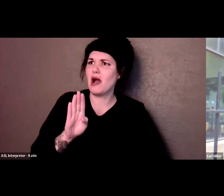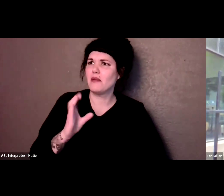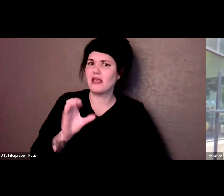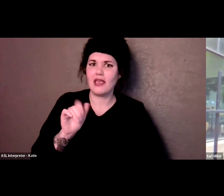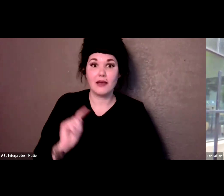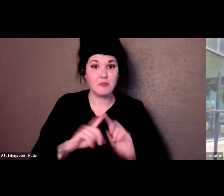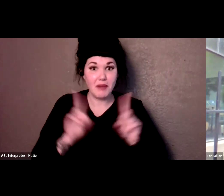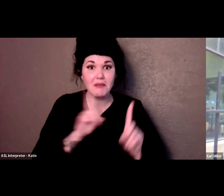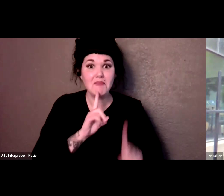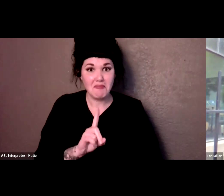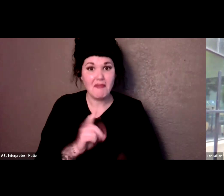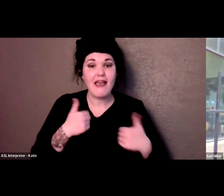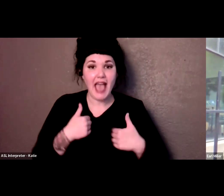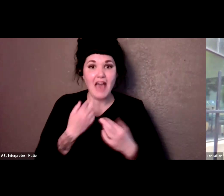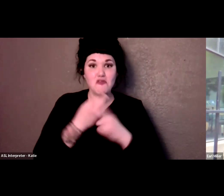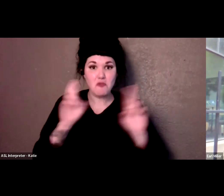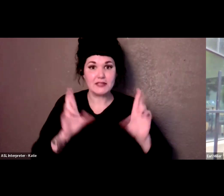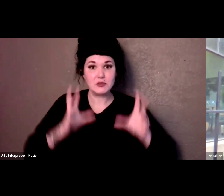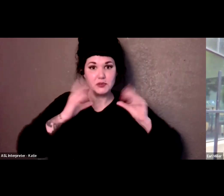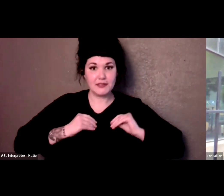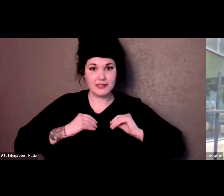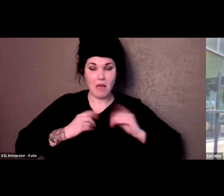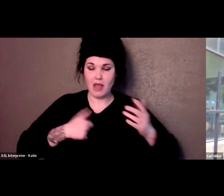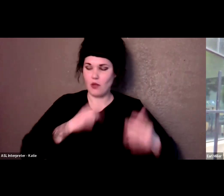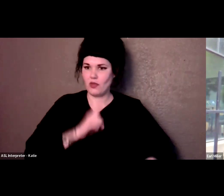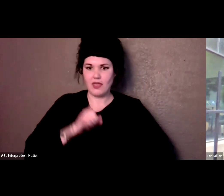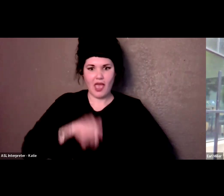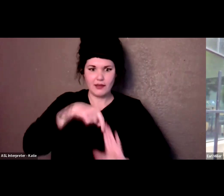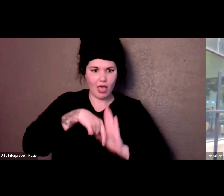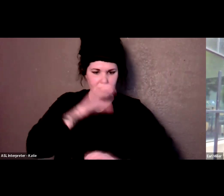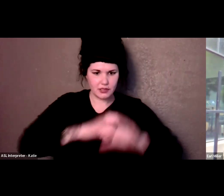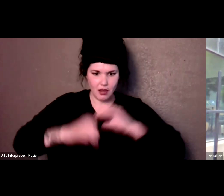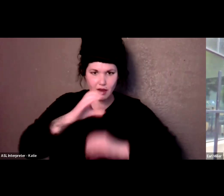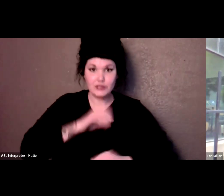our end, but in a rural community near us there is a feline rescue that has agreed to take this